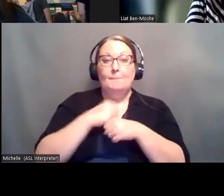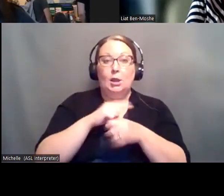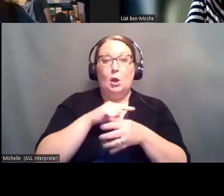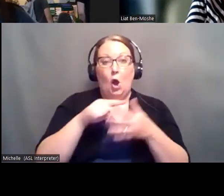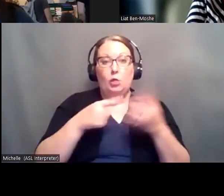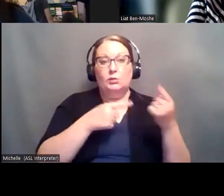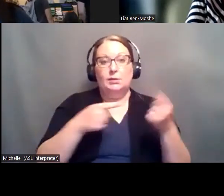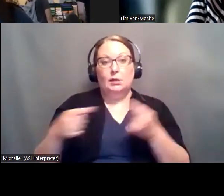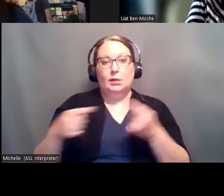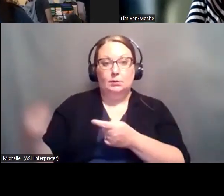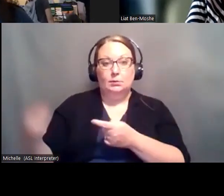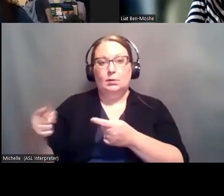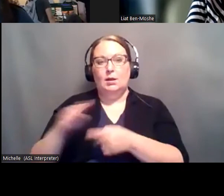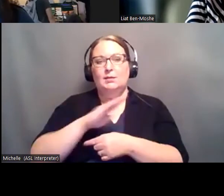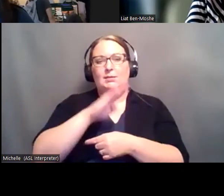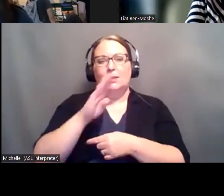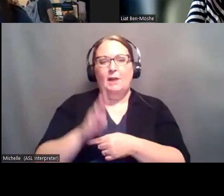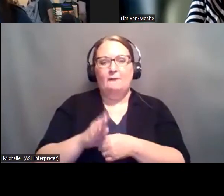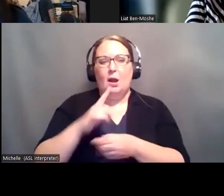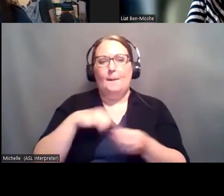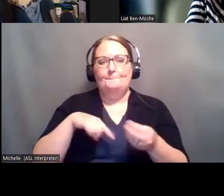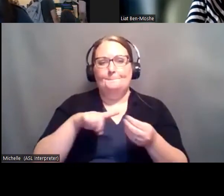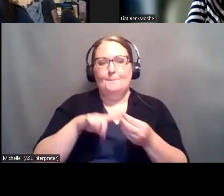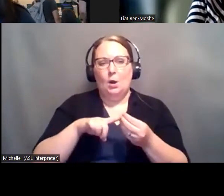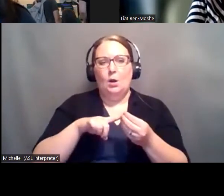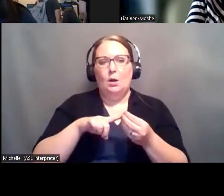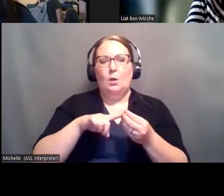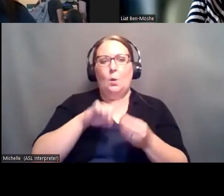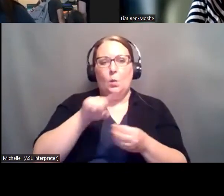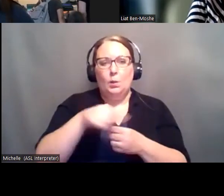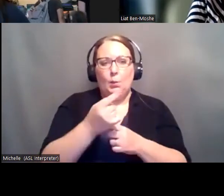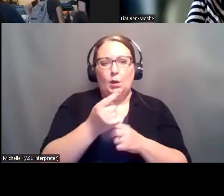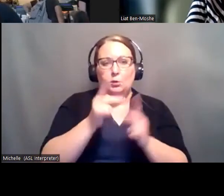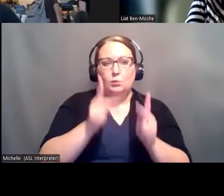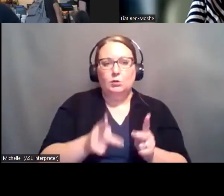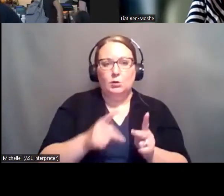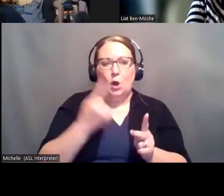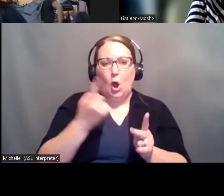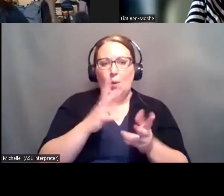I think was never about any one person. It was always a collective action.